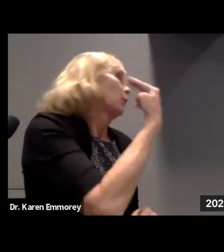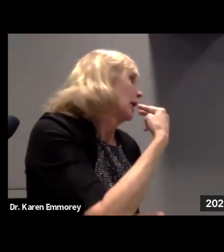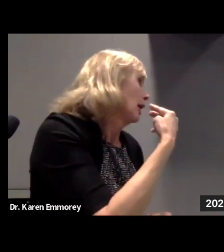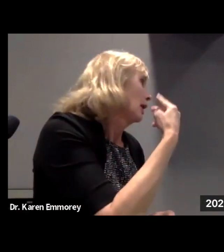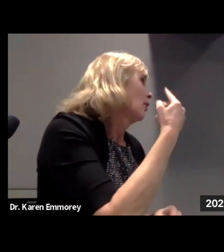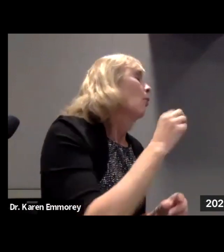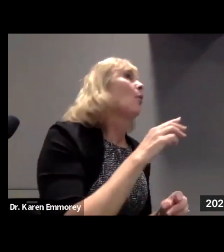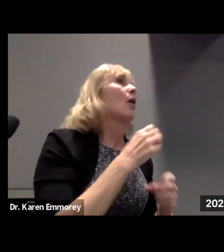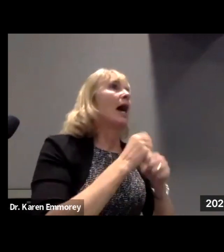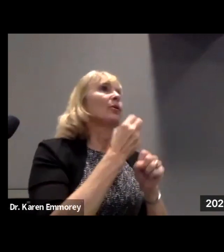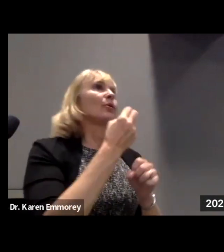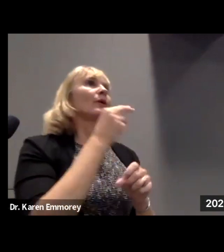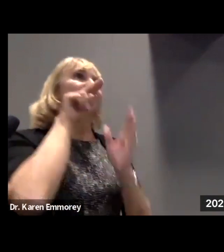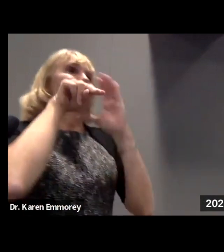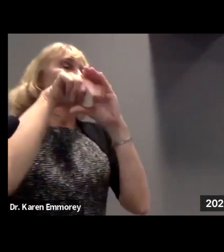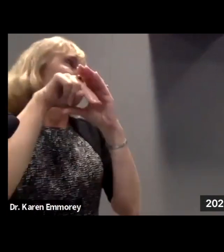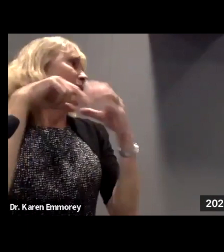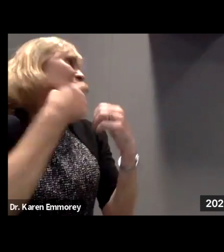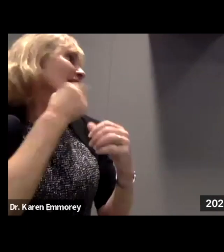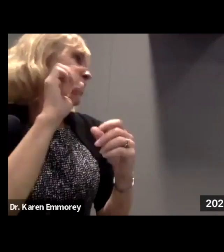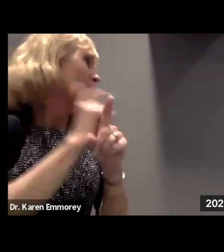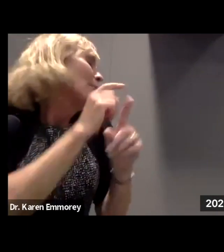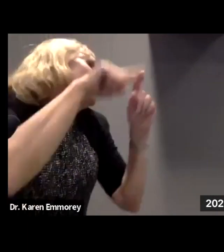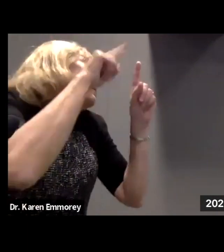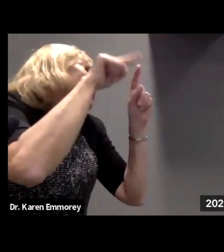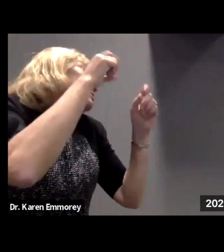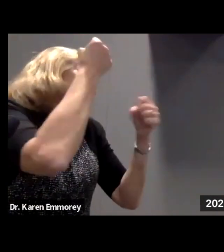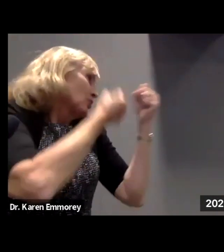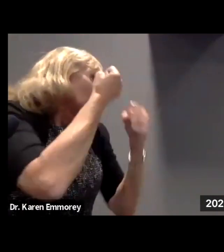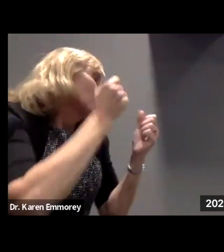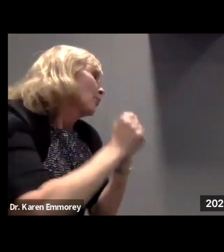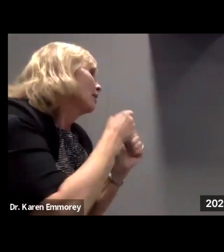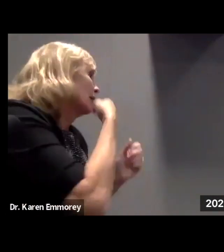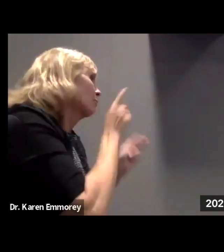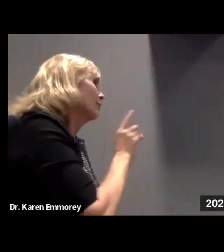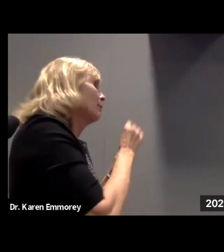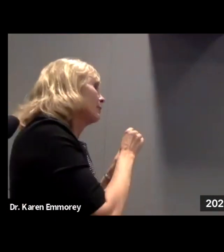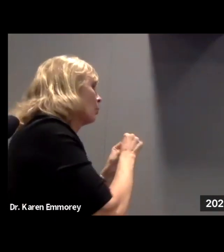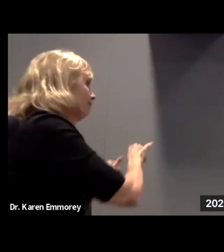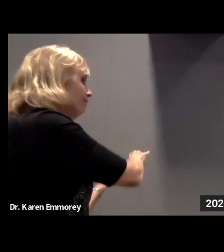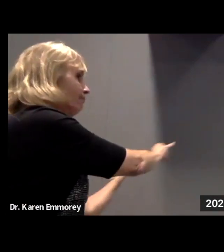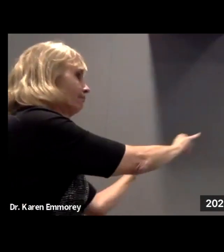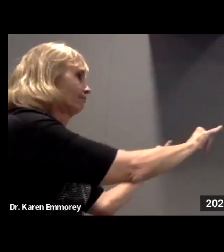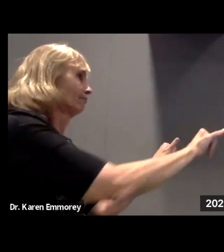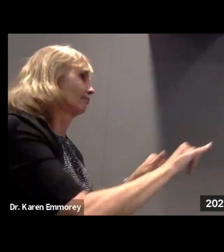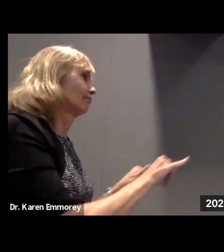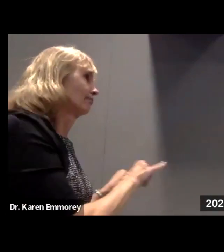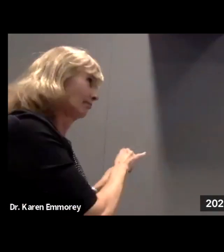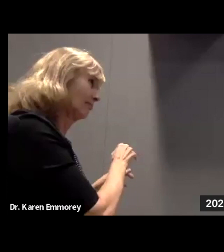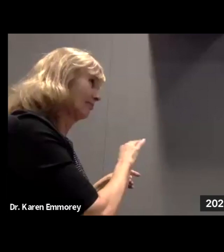versus hearing people with zoom for sharing the same strategy. Which is how it sounds. So my getting your question.